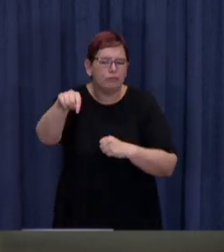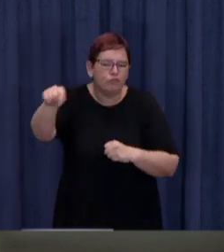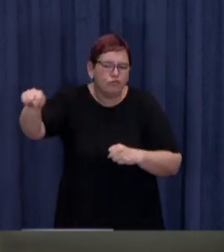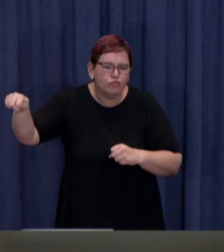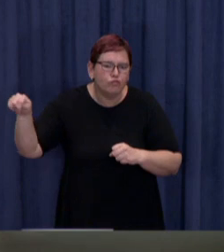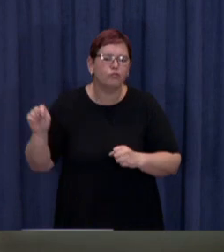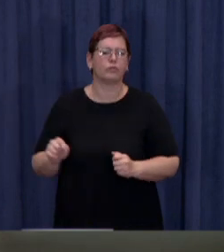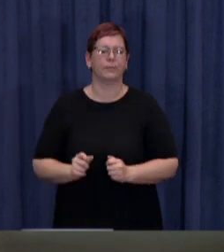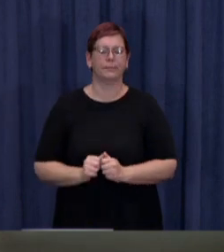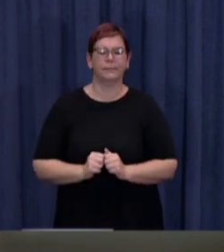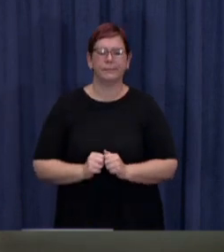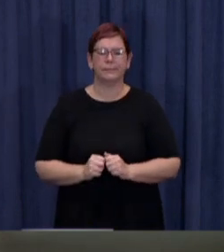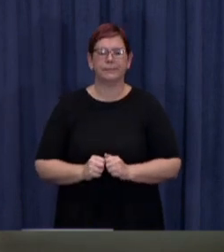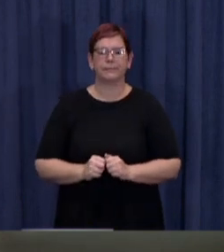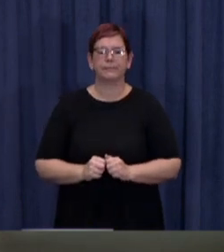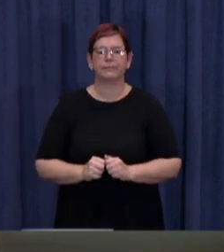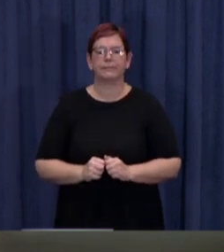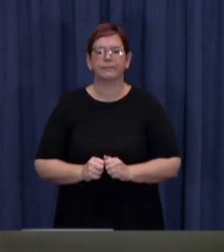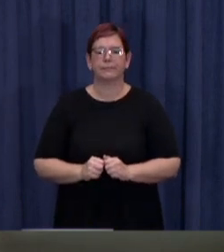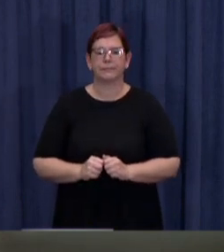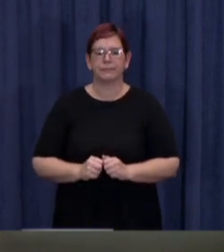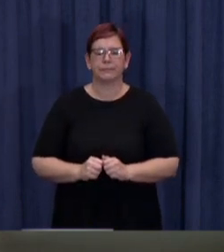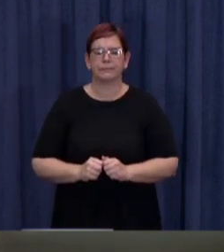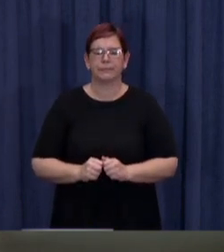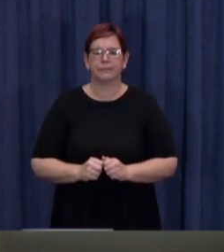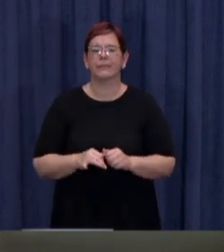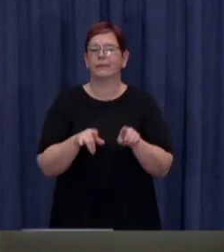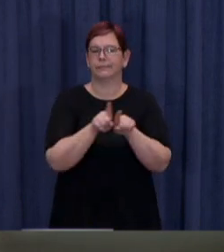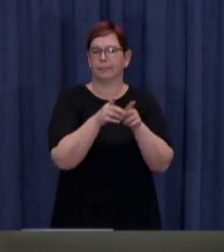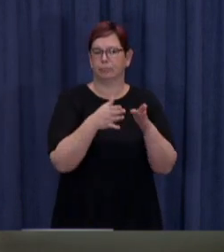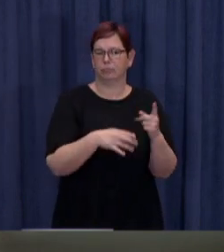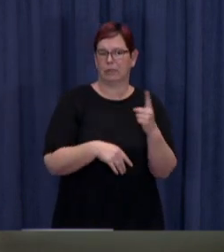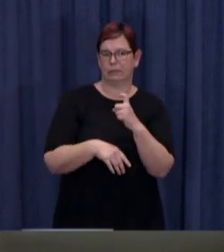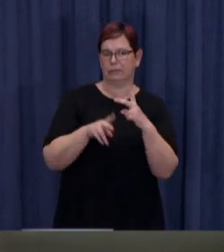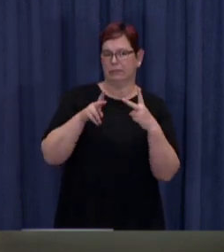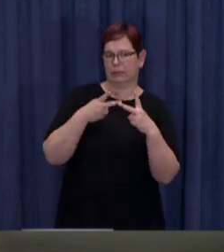officials when it comes to people walking out going for a walk it's been